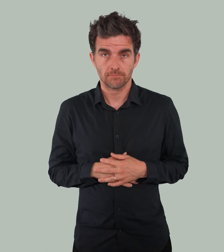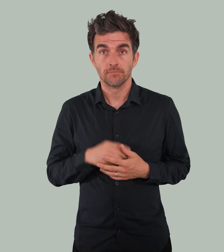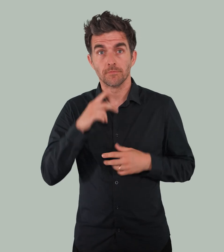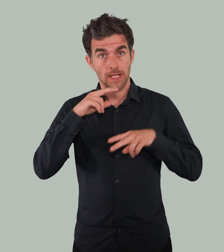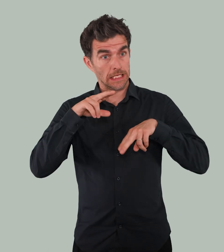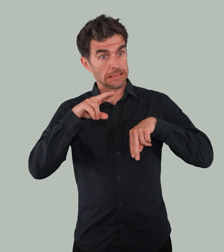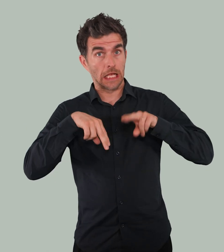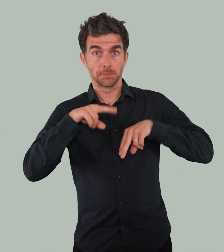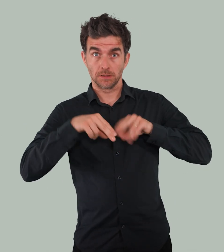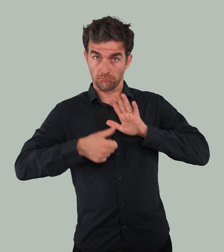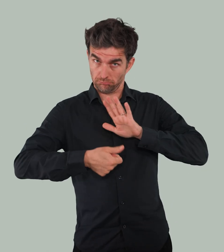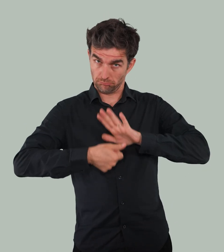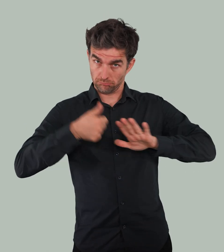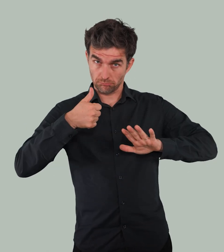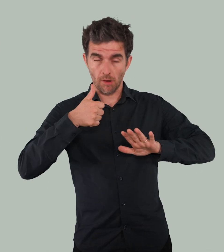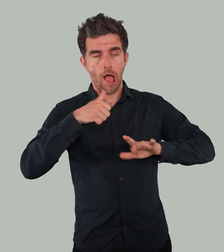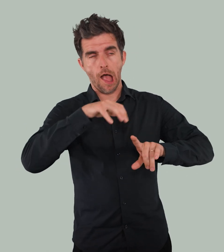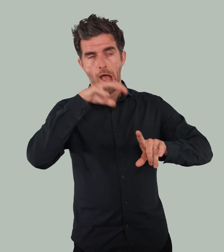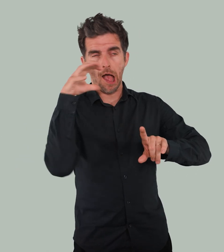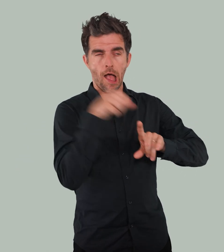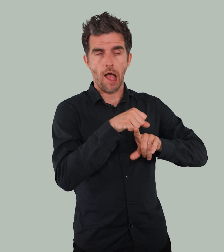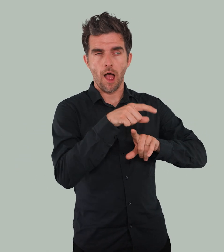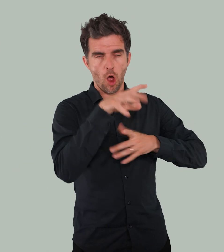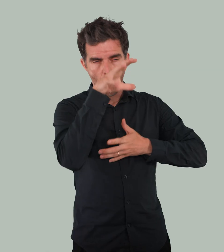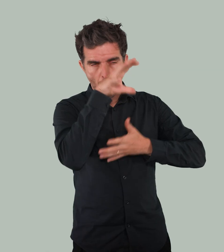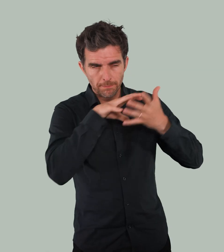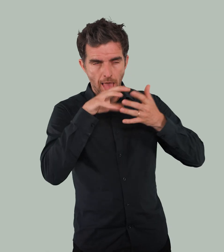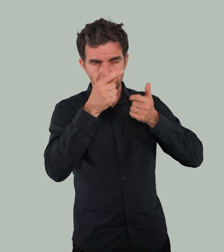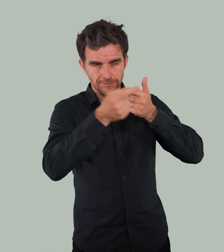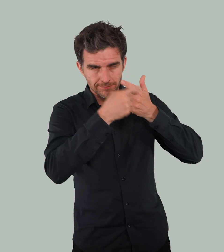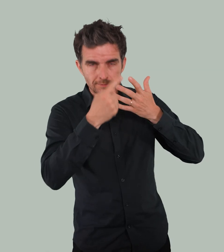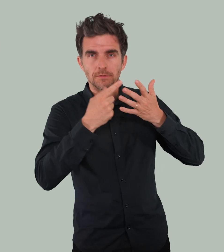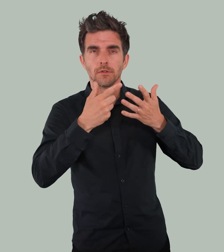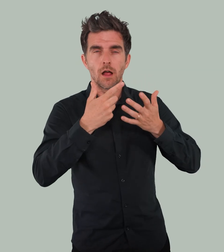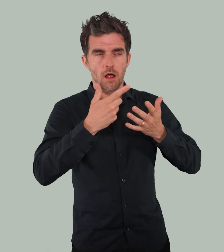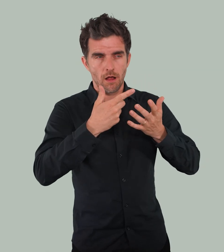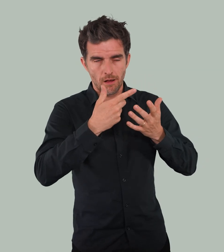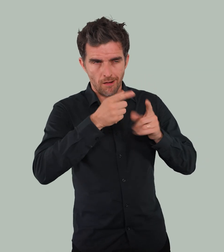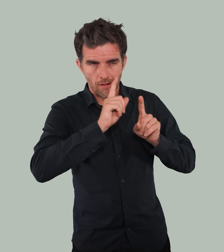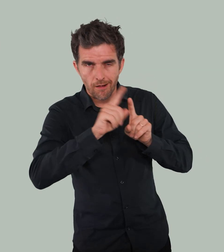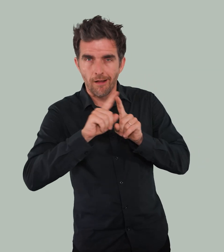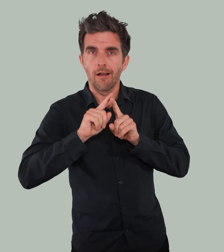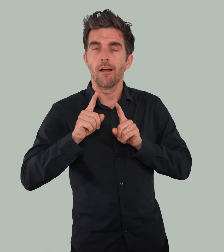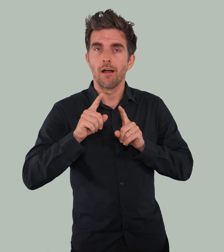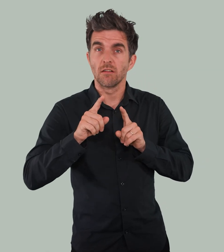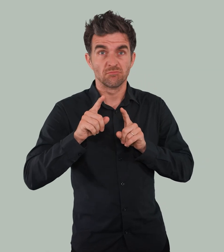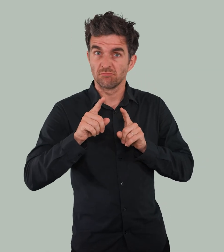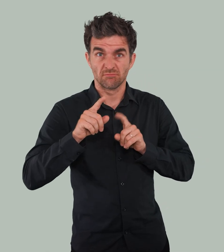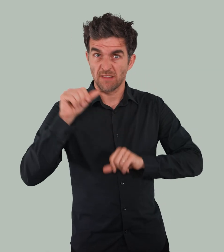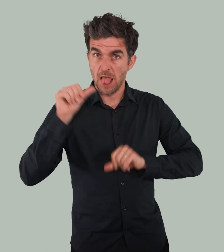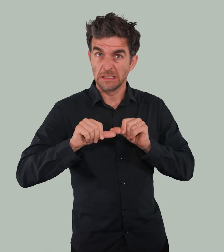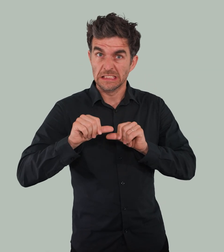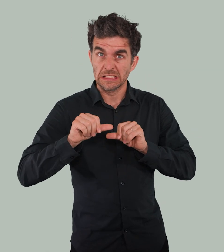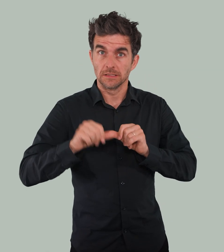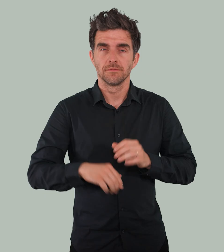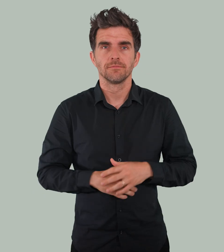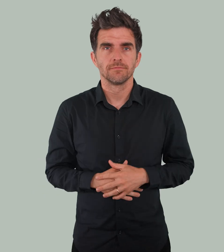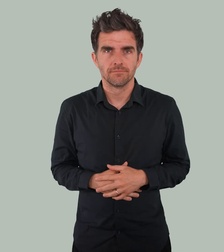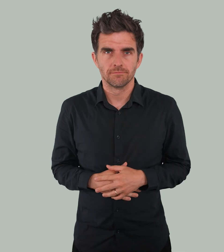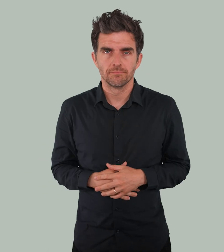Limitations in the assessment’s ability to capture complexity and variability